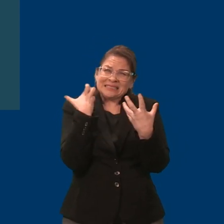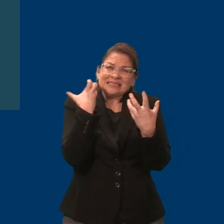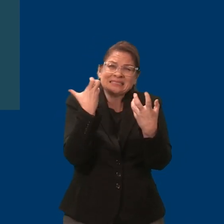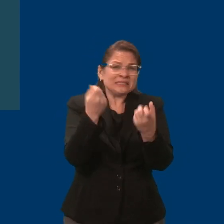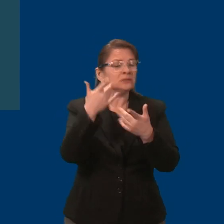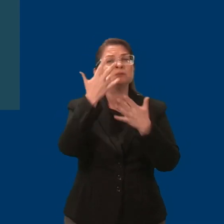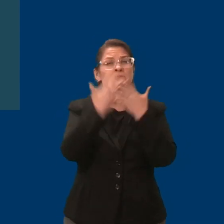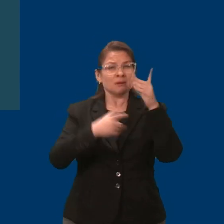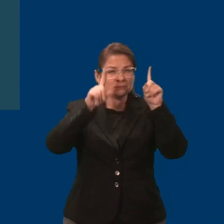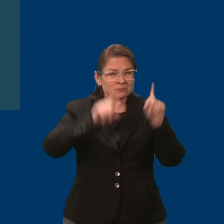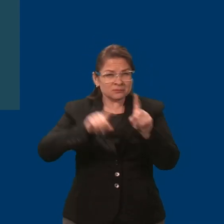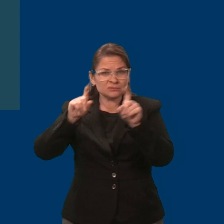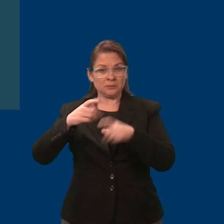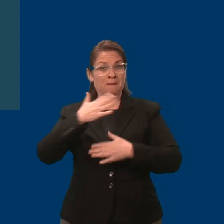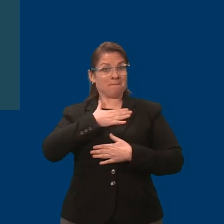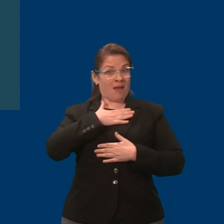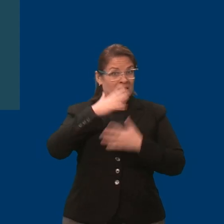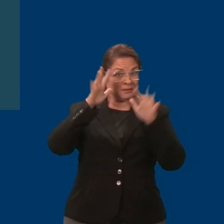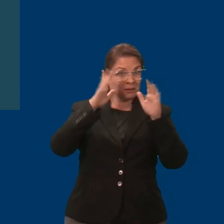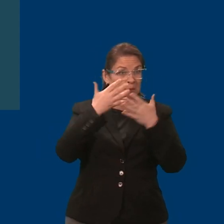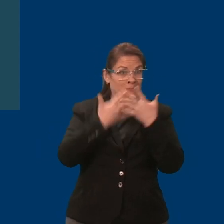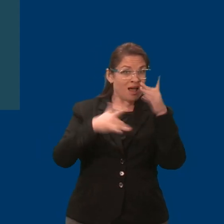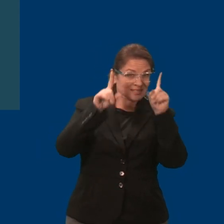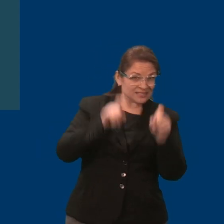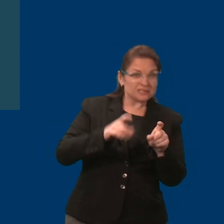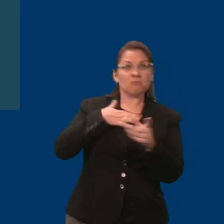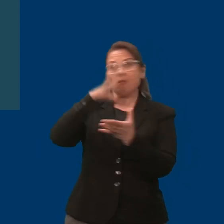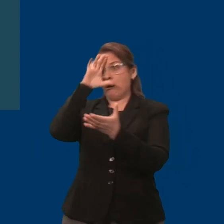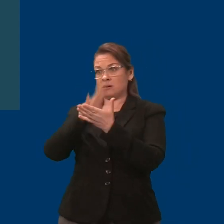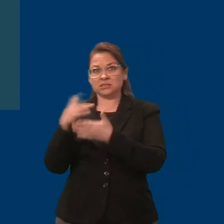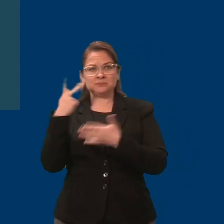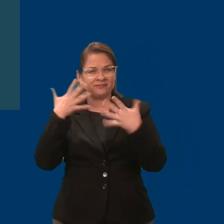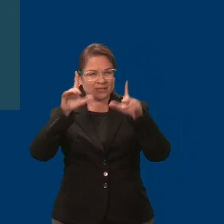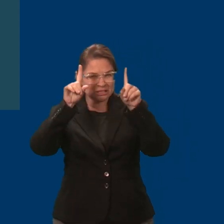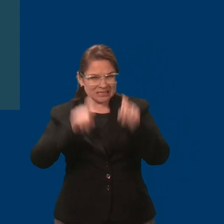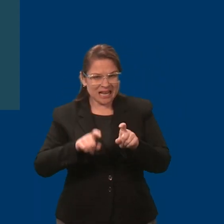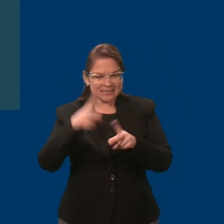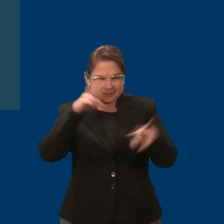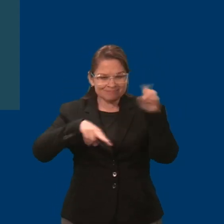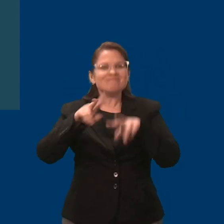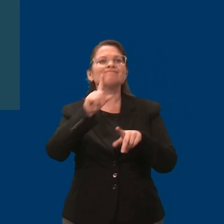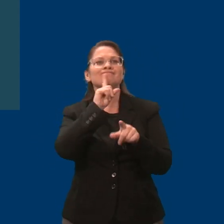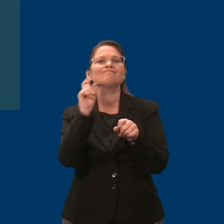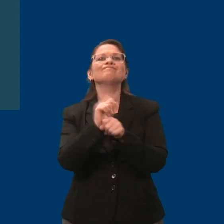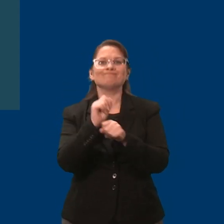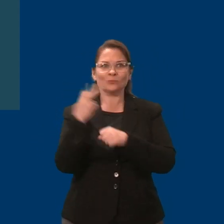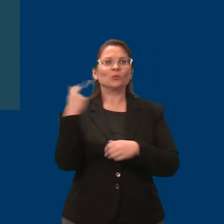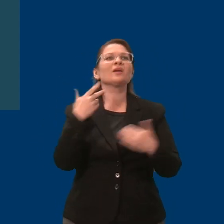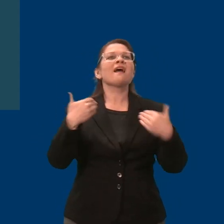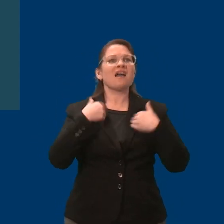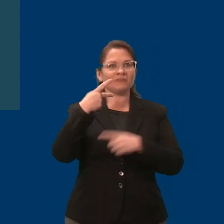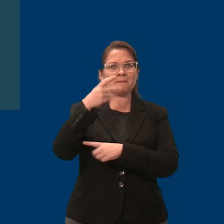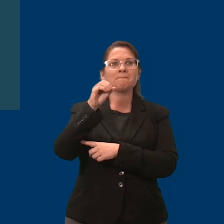and Leo finally came back, and we were given the official diagnosis of Pompe Disease. Pompe is a rare disease that has a treatment.